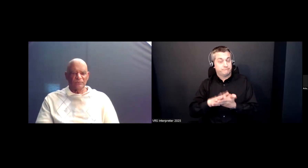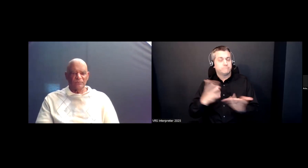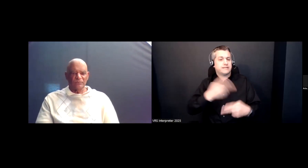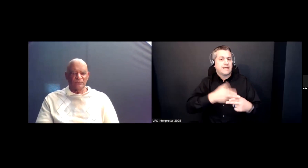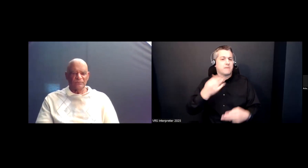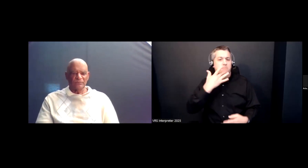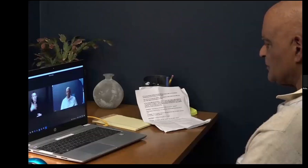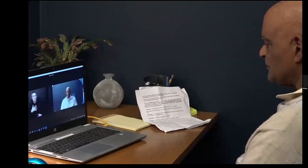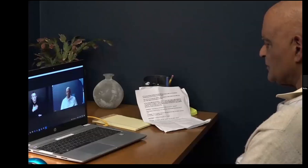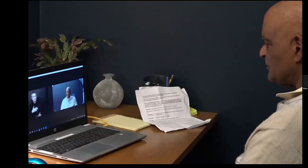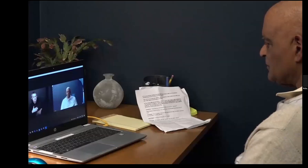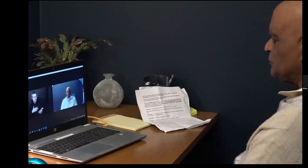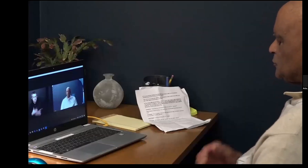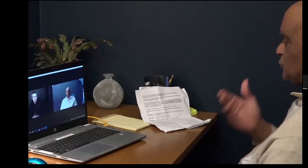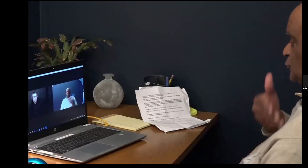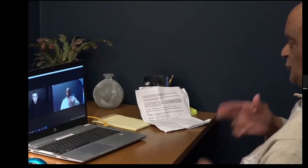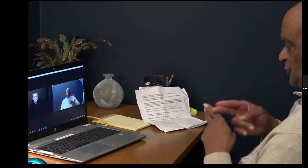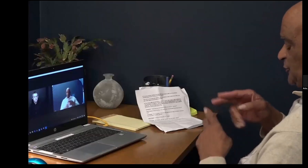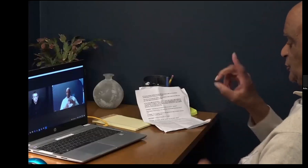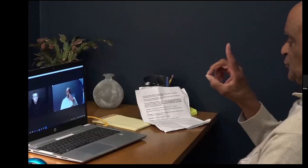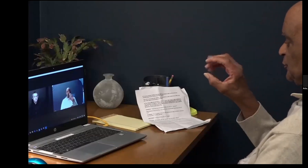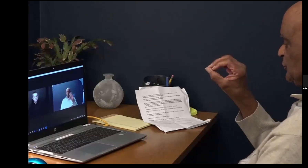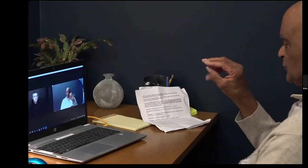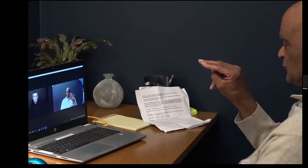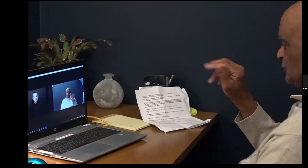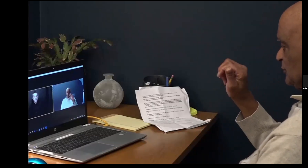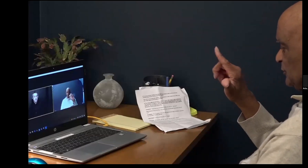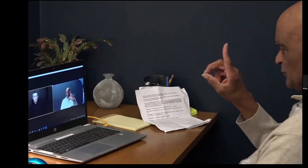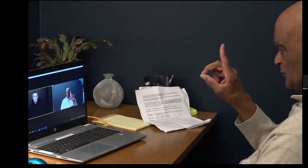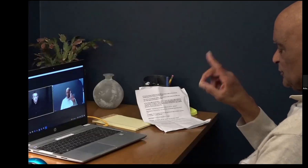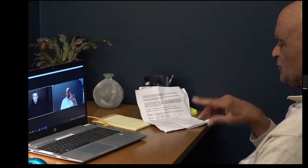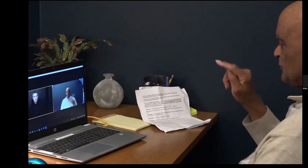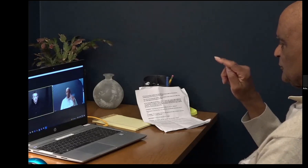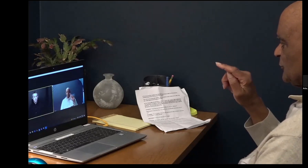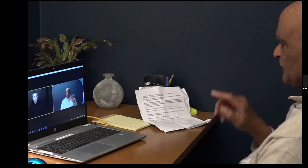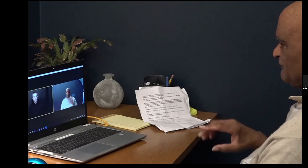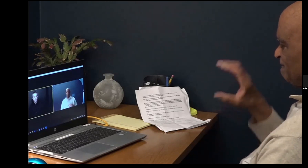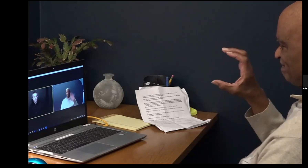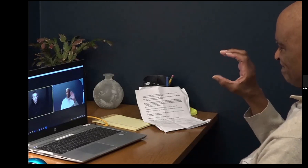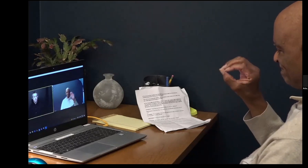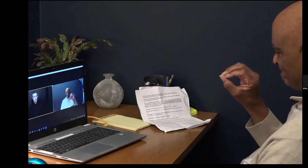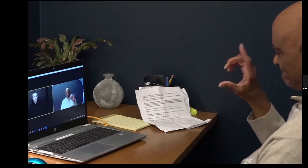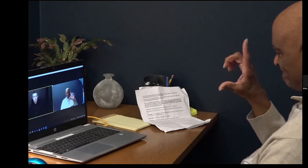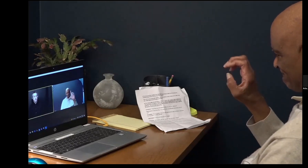birth? my name is Donald